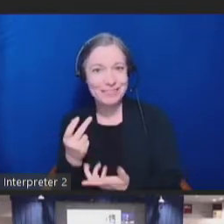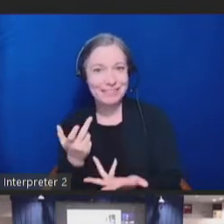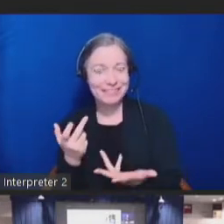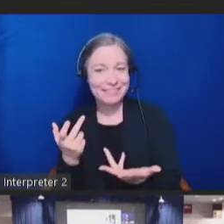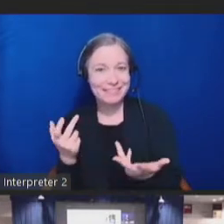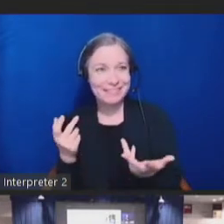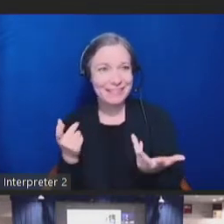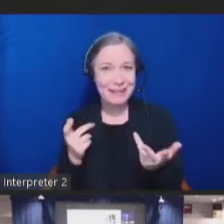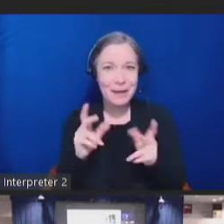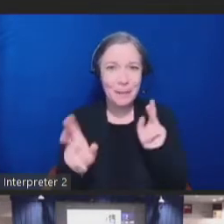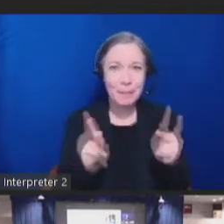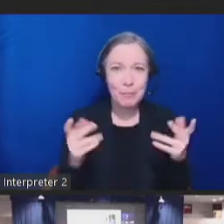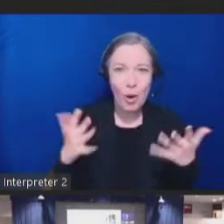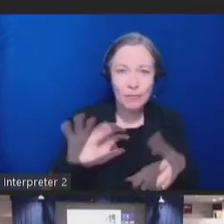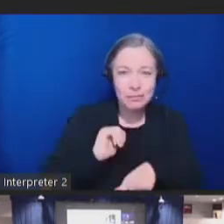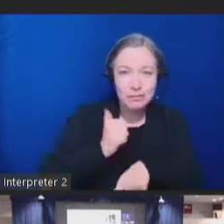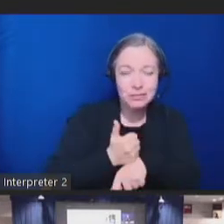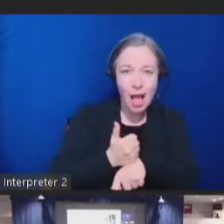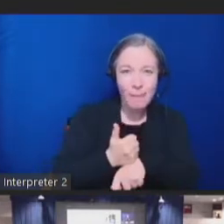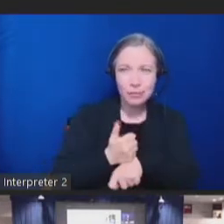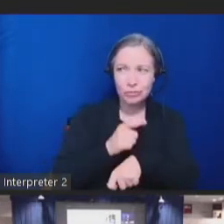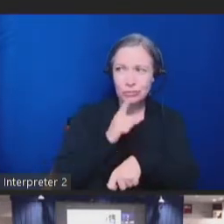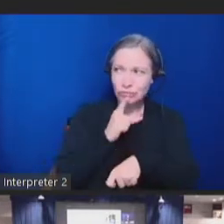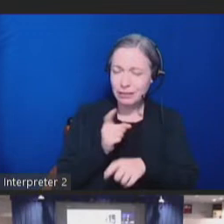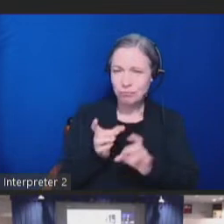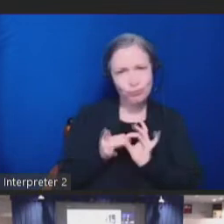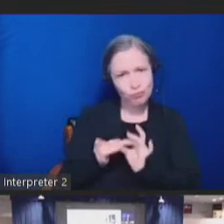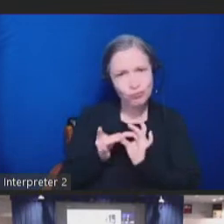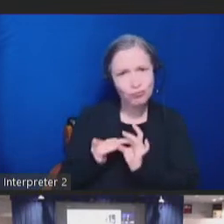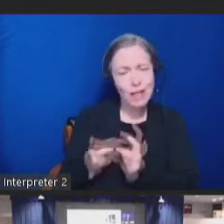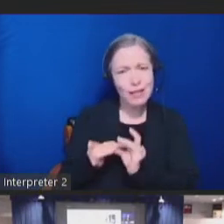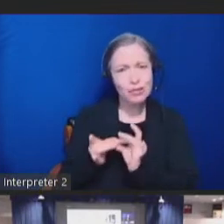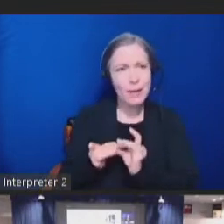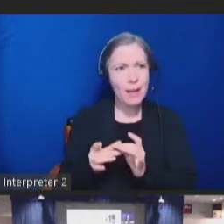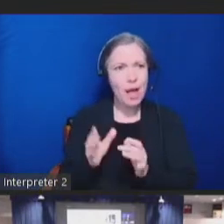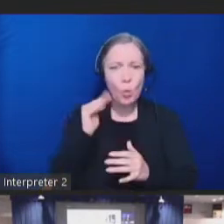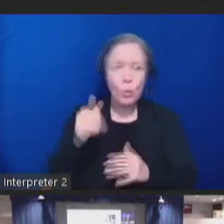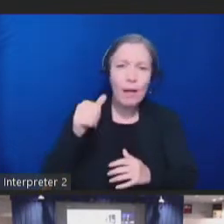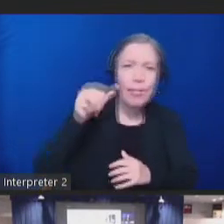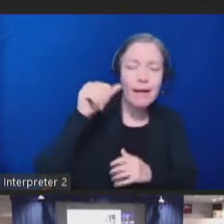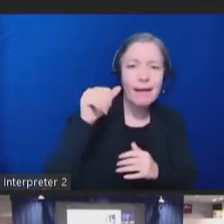parasocial relationships and who are bound to share and reshare that content over and over.